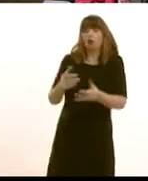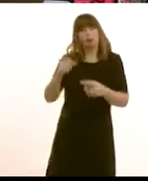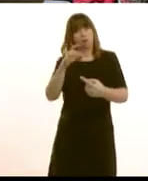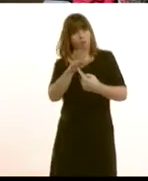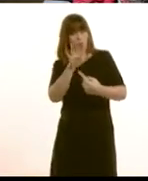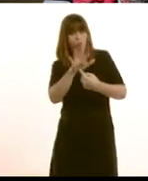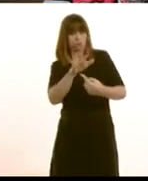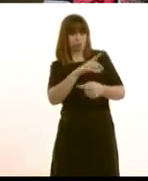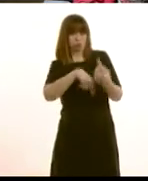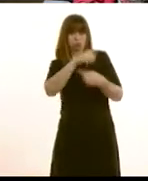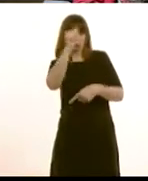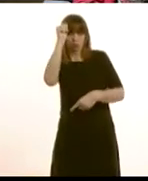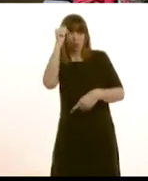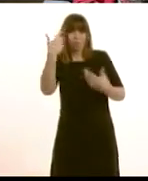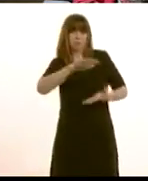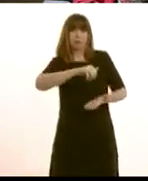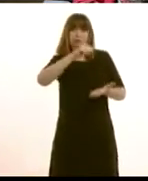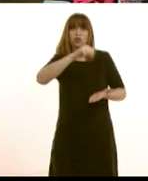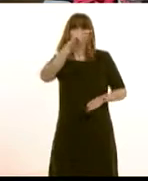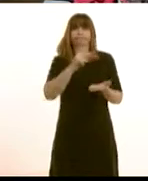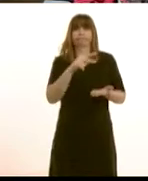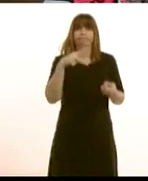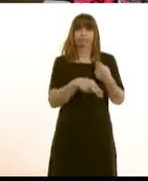understand, of course, that weíve had a cut in our budget. The leader of Plaid Cymru will